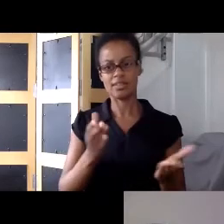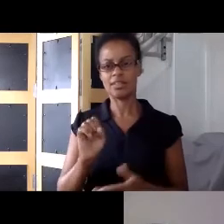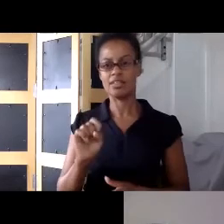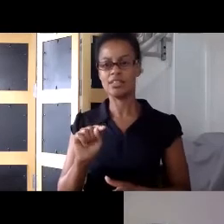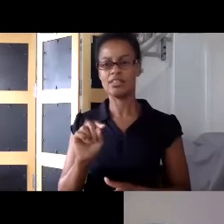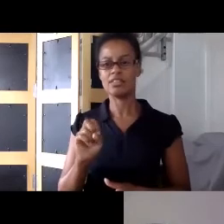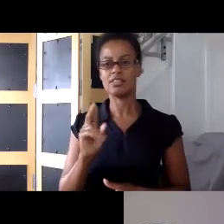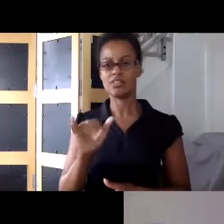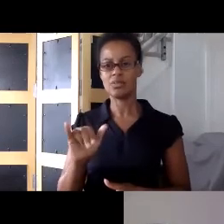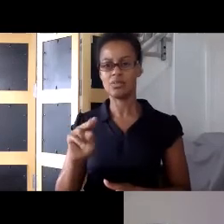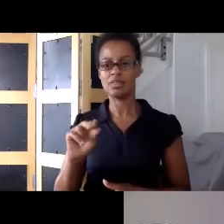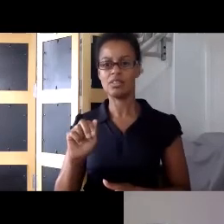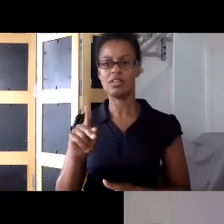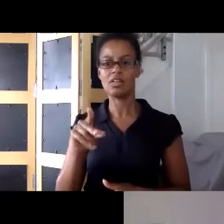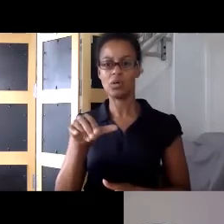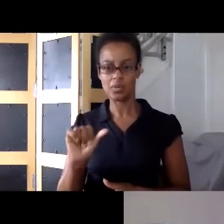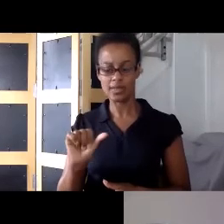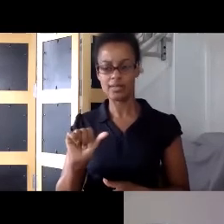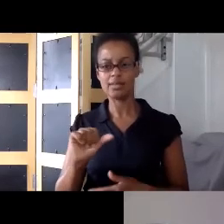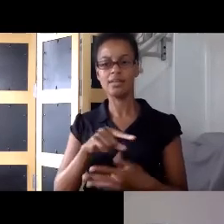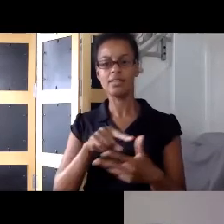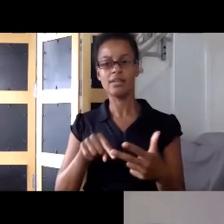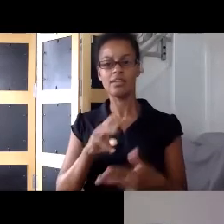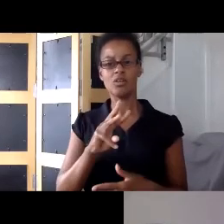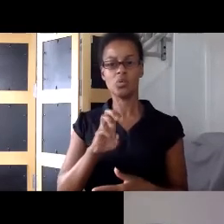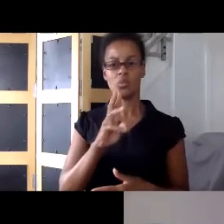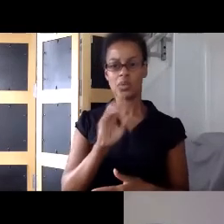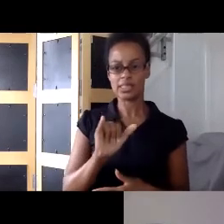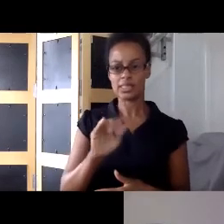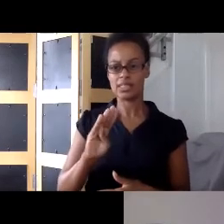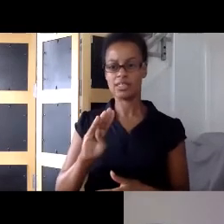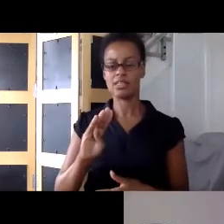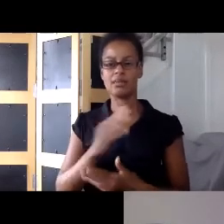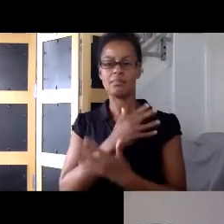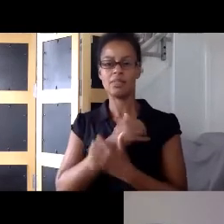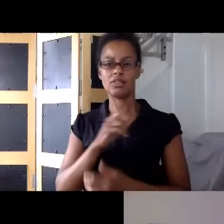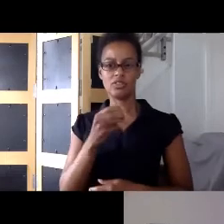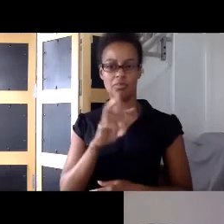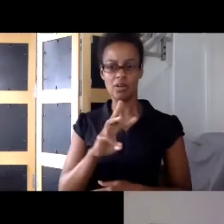which include the Wesley, Bearspaw and Kentucky, as well as the Metis nation of Alberta region